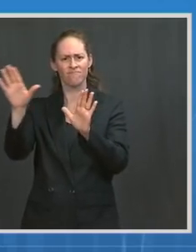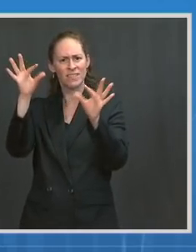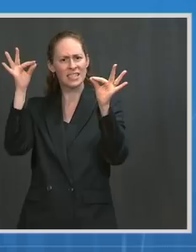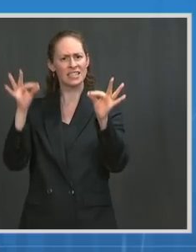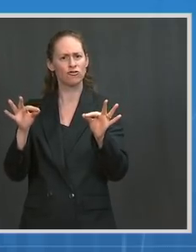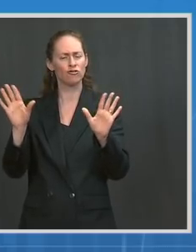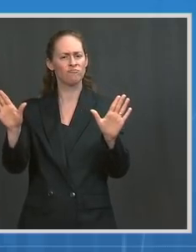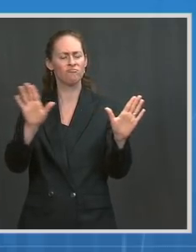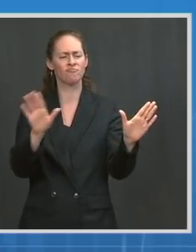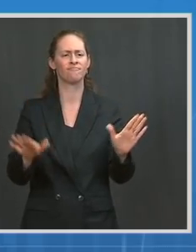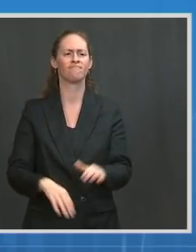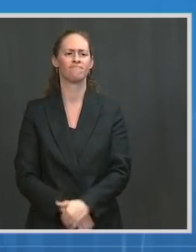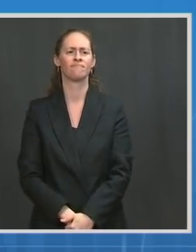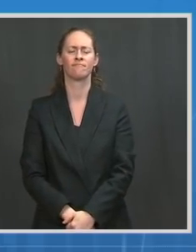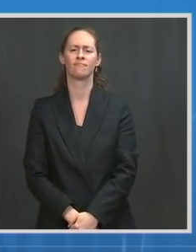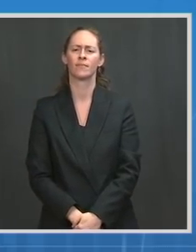Moderator: Yamiche Alcindor at PBS.